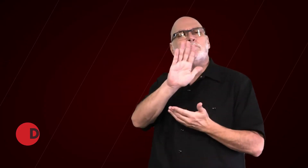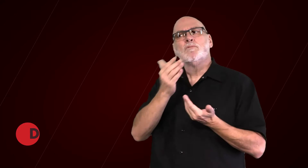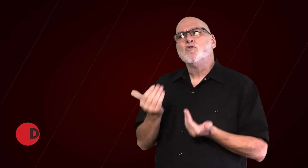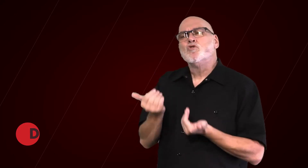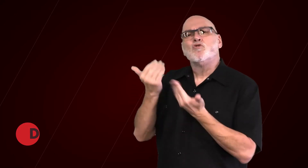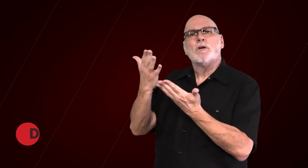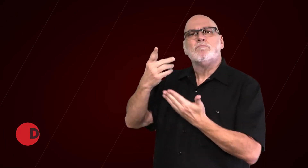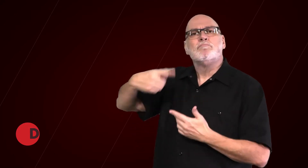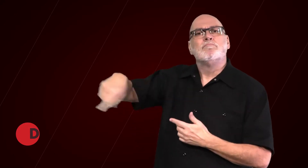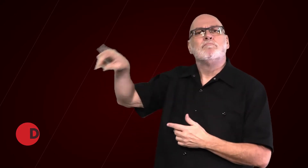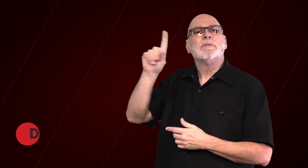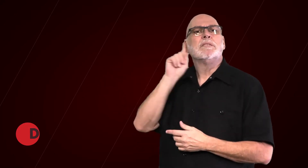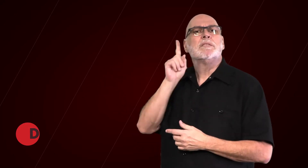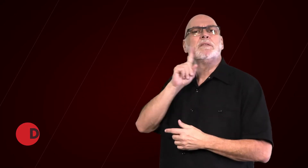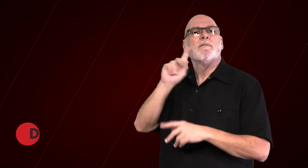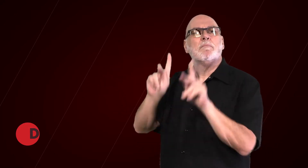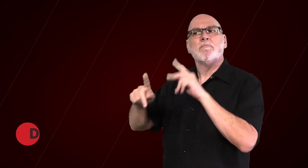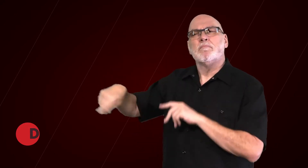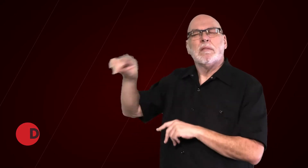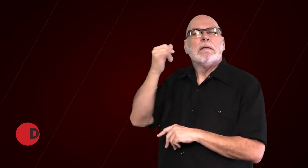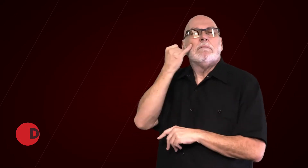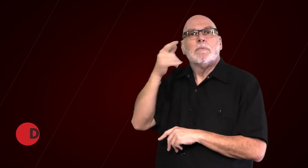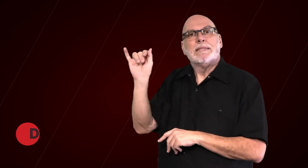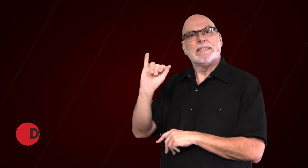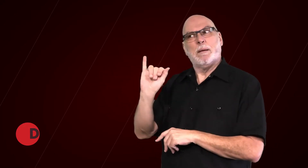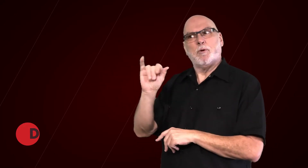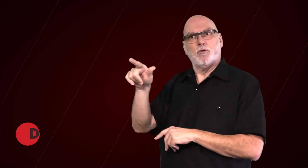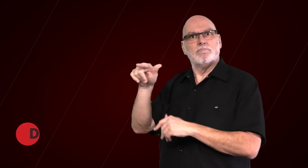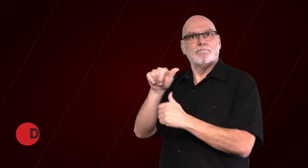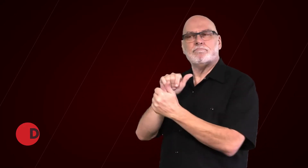[Anselmo]: What suggestions do you have for other Deaf people who may